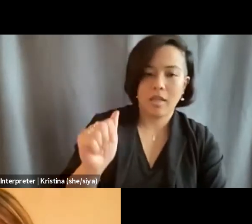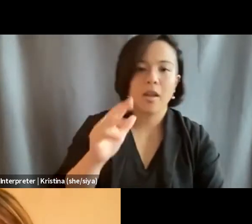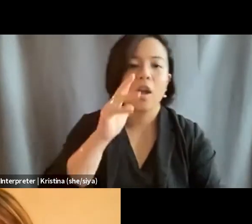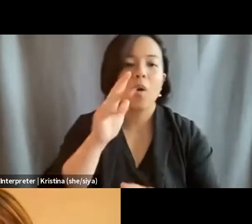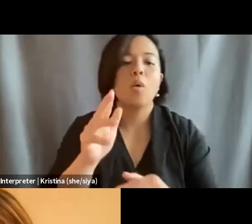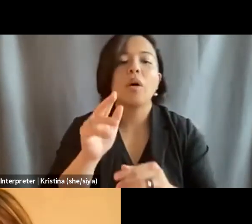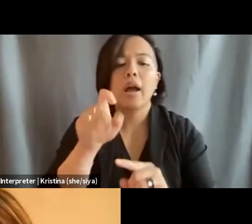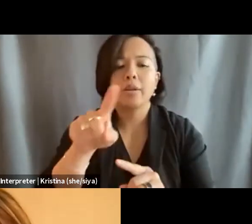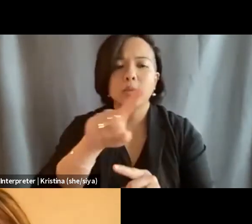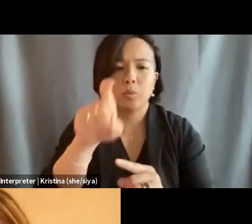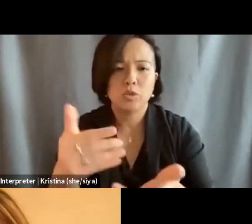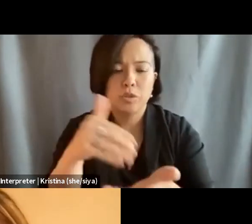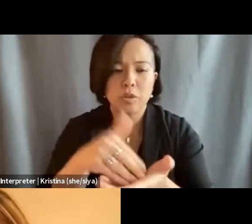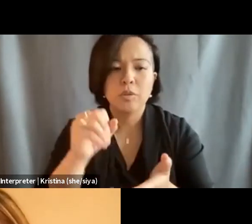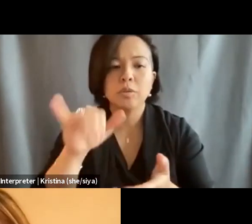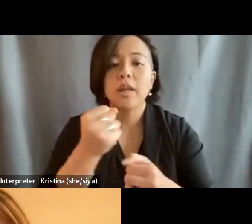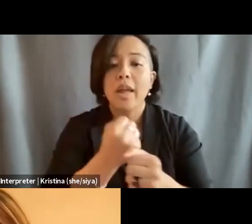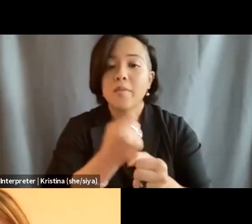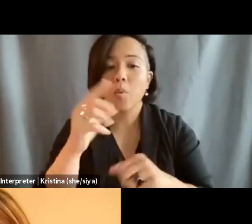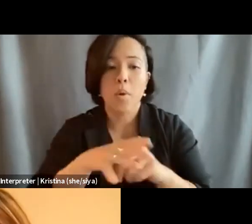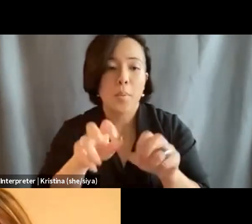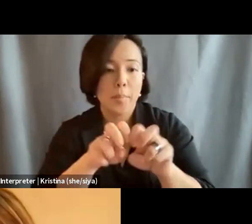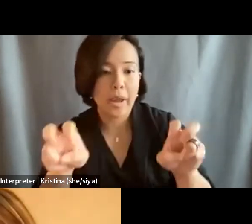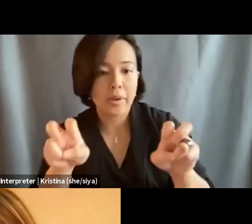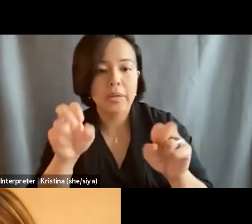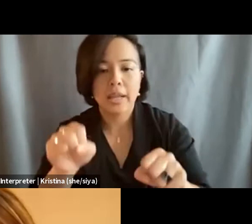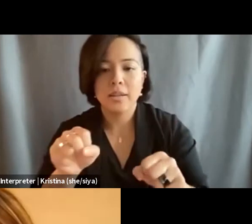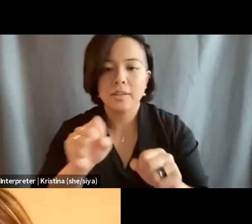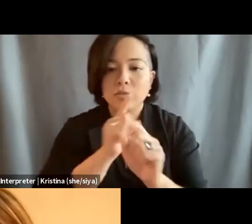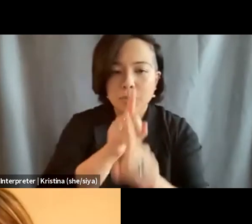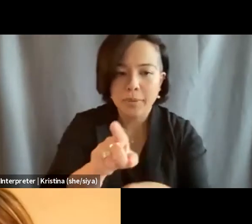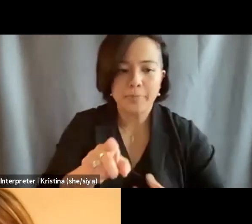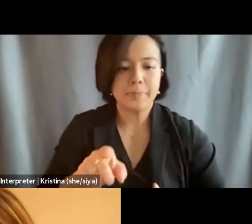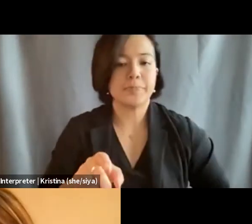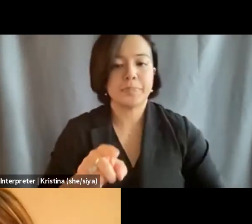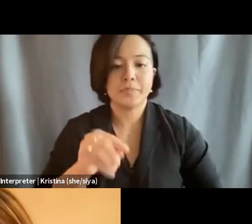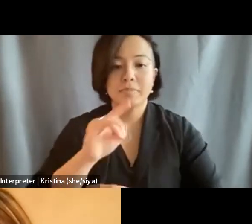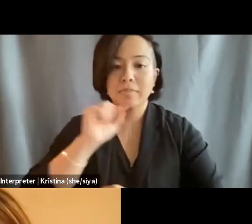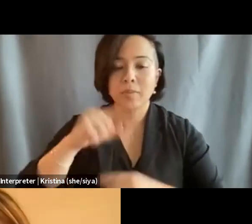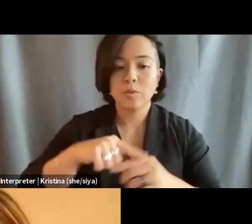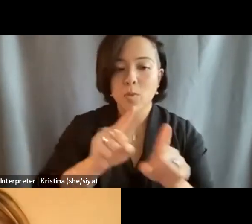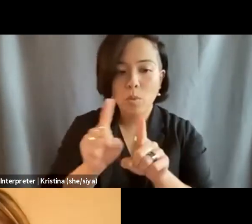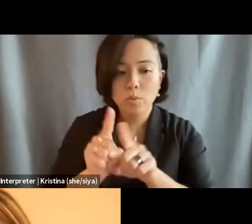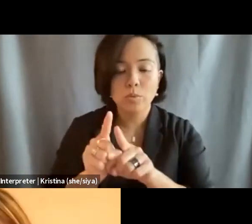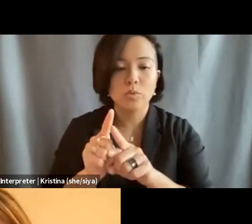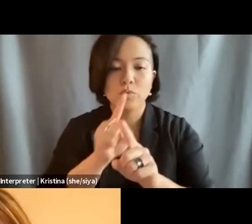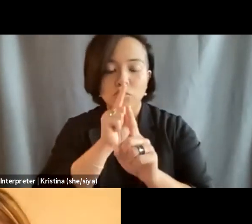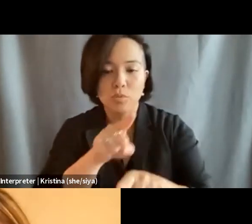just so everyone on the panel gets it, and it's able to also respond to it.